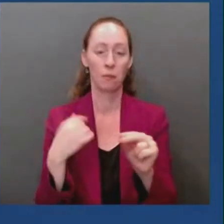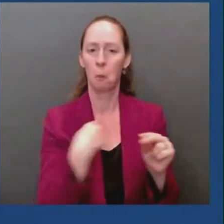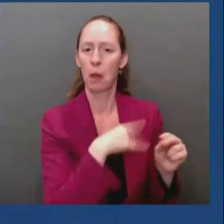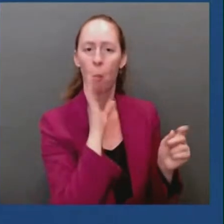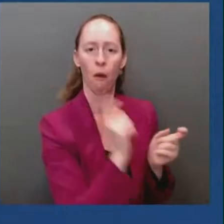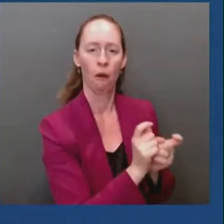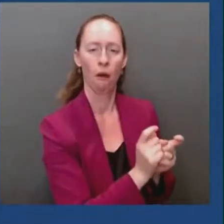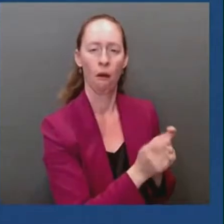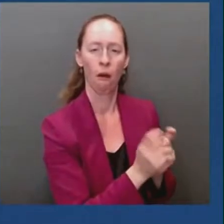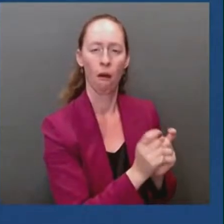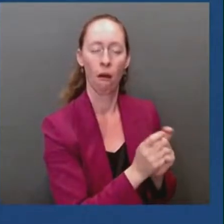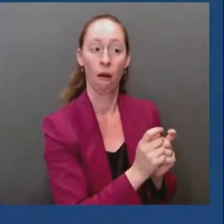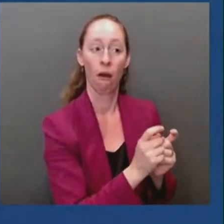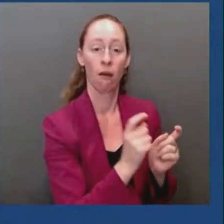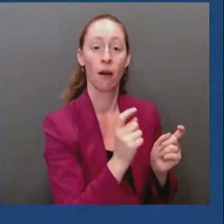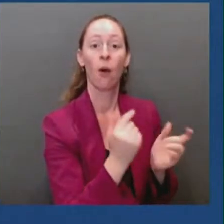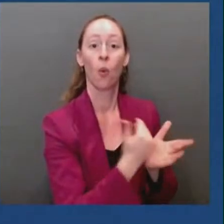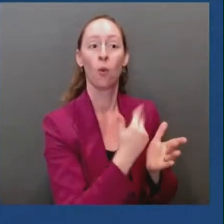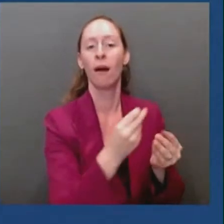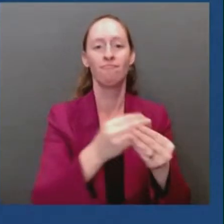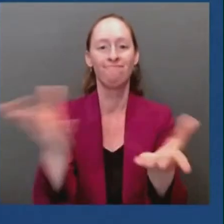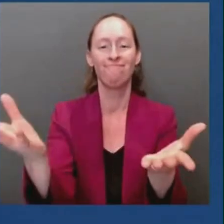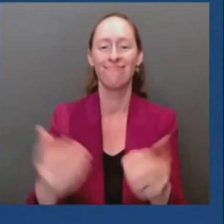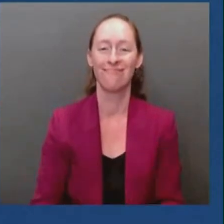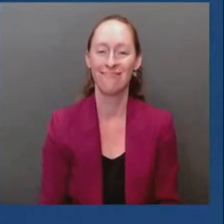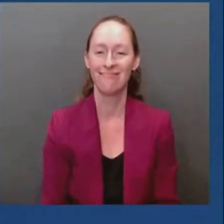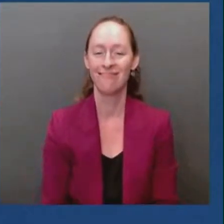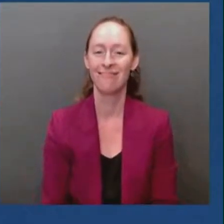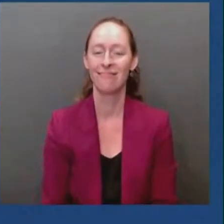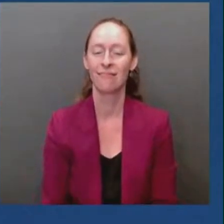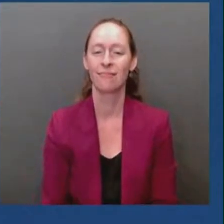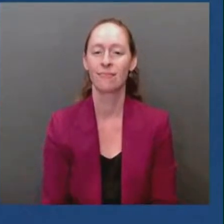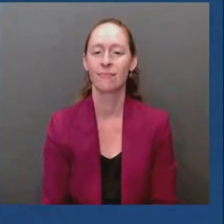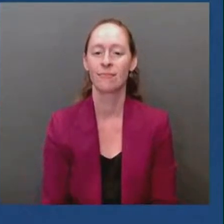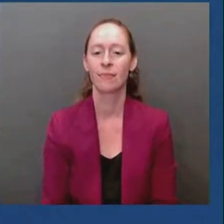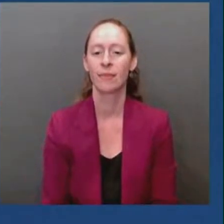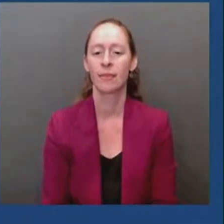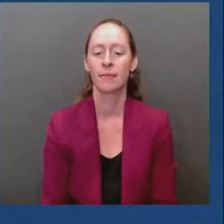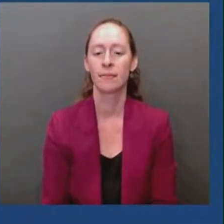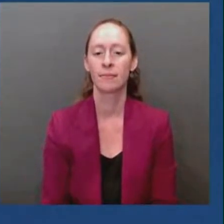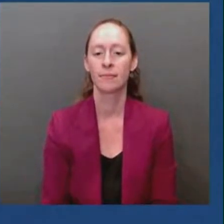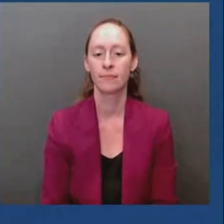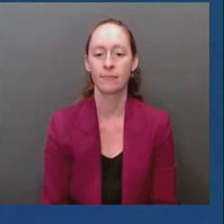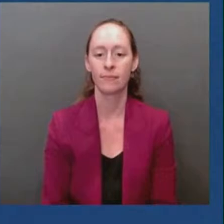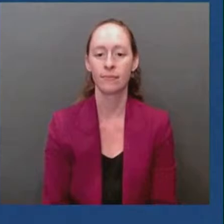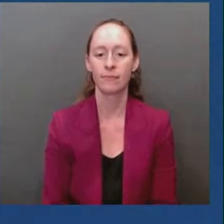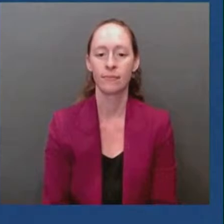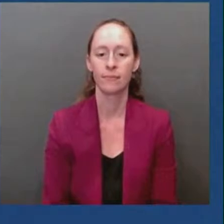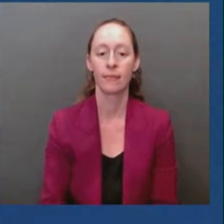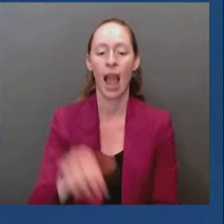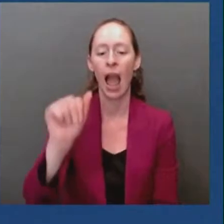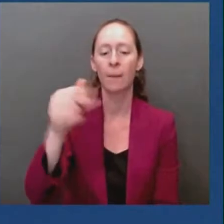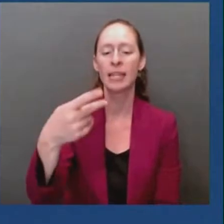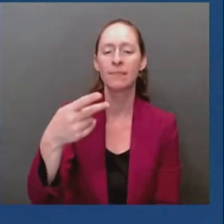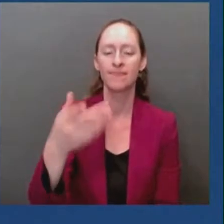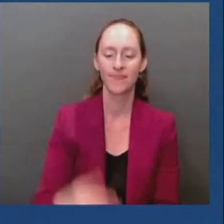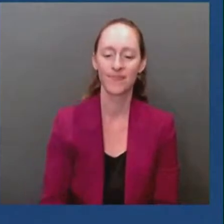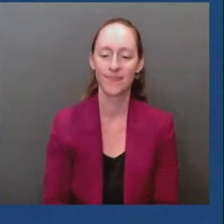GOOD. IF NOT, YOU WANT TO MAKE THE MODIFICATION.